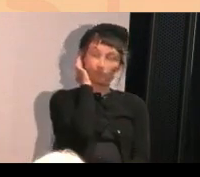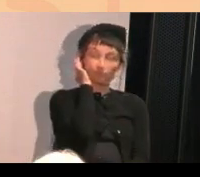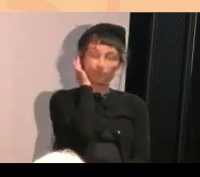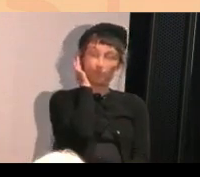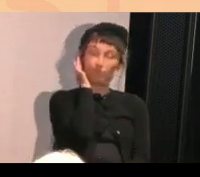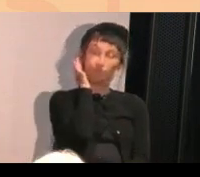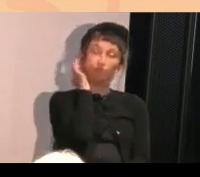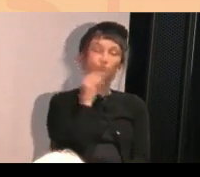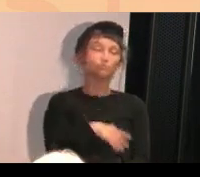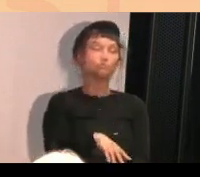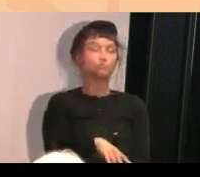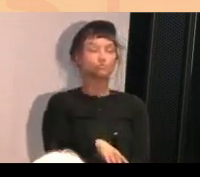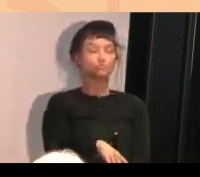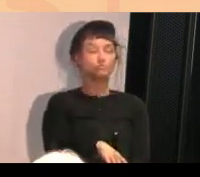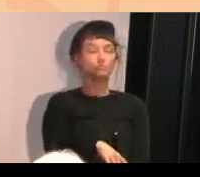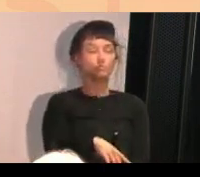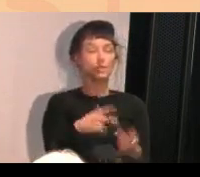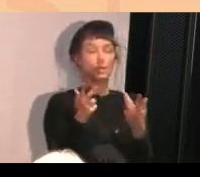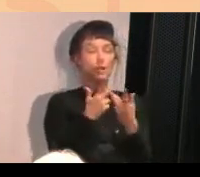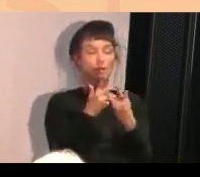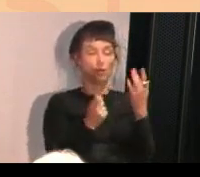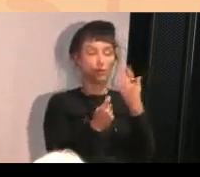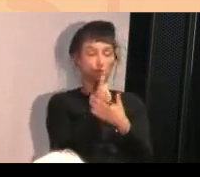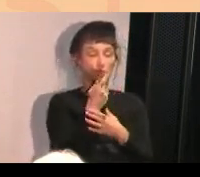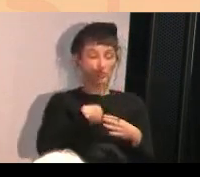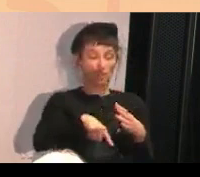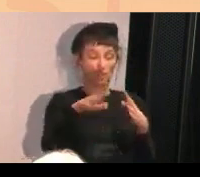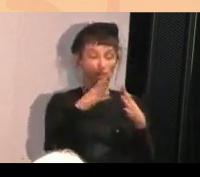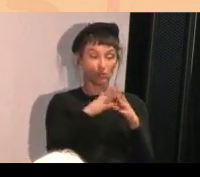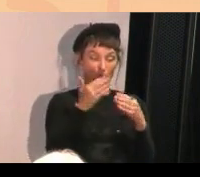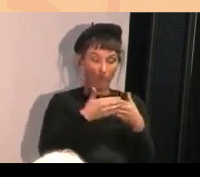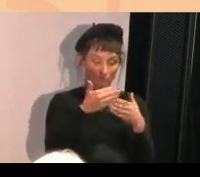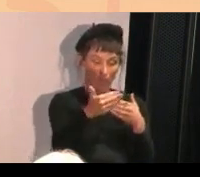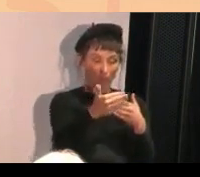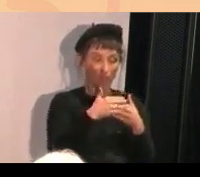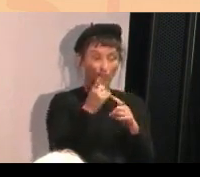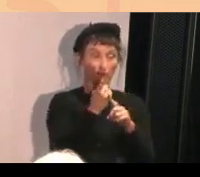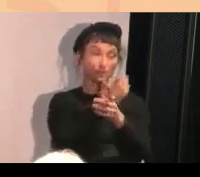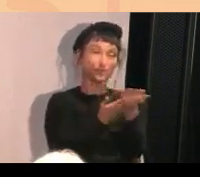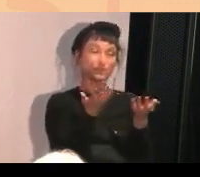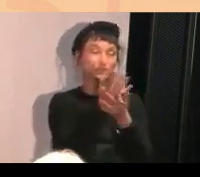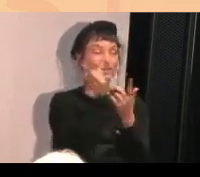opportunities throughout the week here at for discussing this idea for a national body